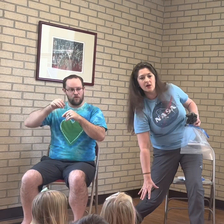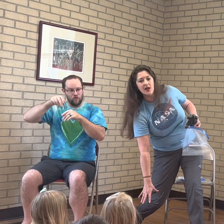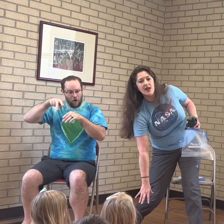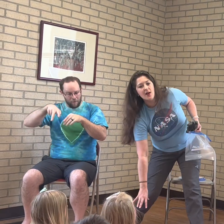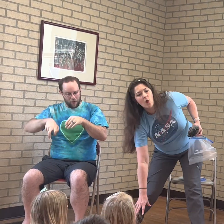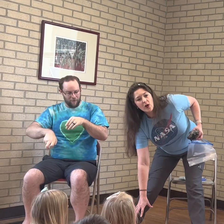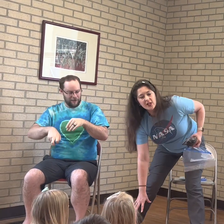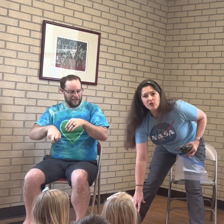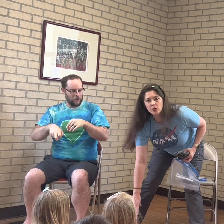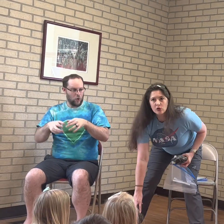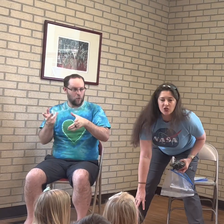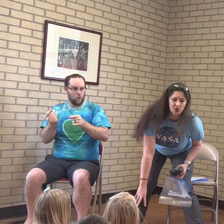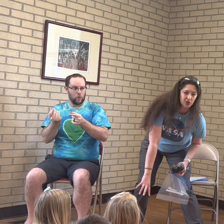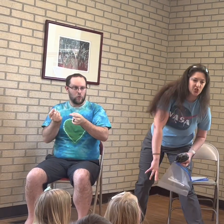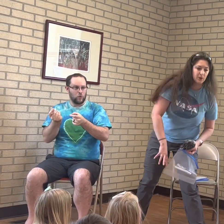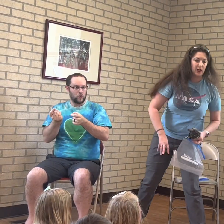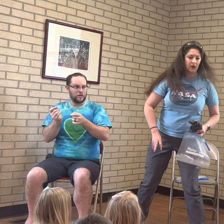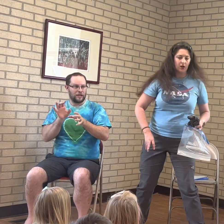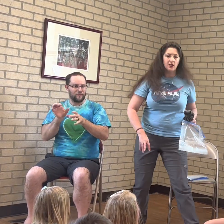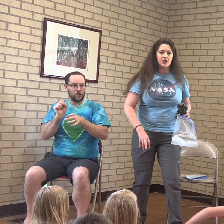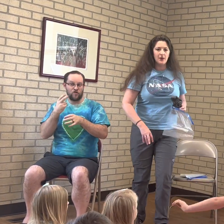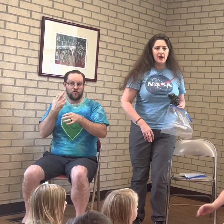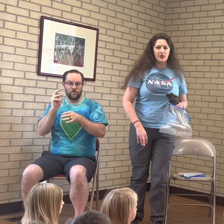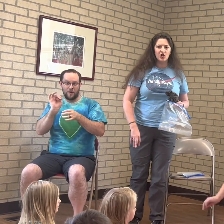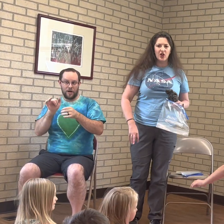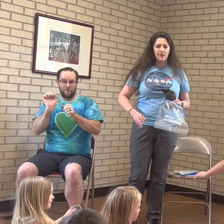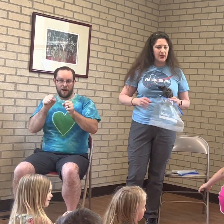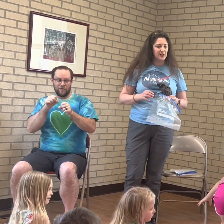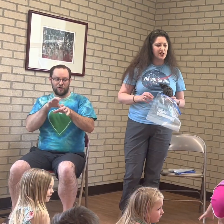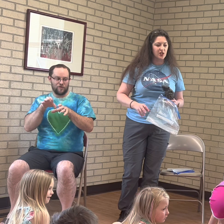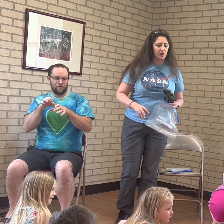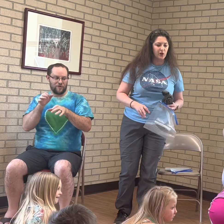way down, what can you do to sort of shimmy to be able to try and be able to get so close